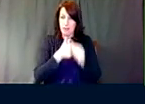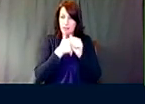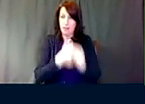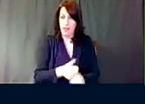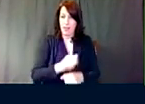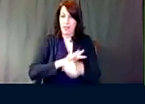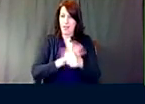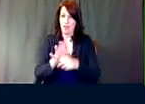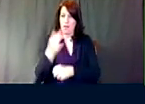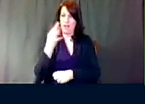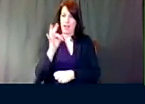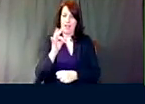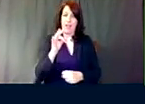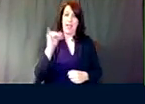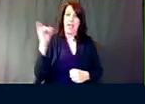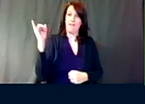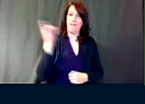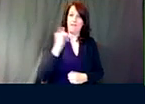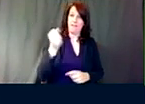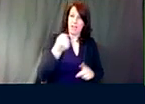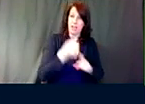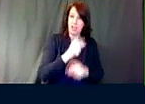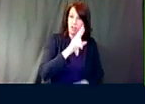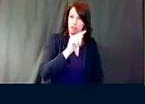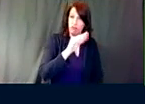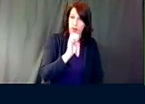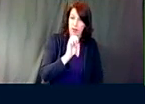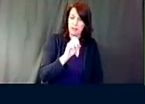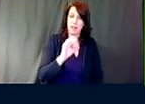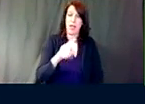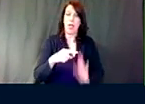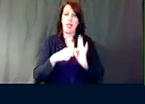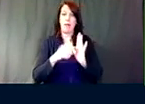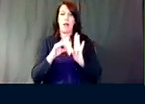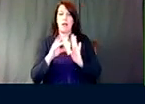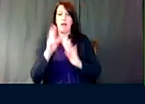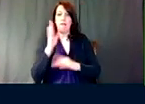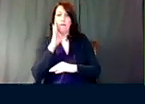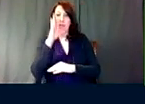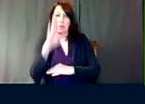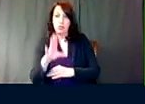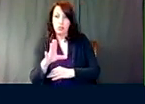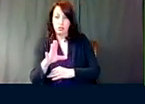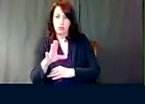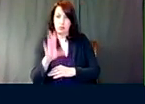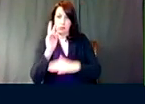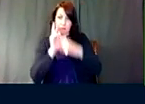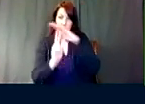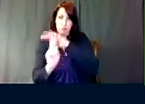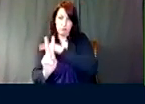NEWS EVERY DAY, TRACKING THE COVID-19 BOTH INFECTION RATES AND MODELING OF FUTURE INFECTION